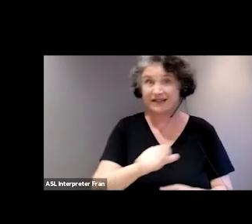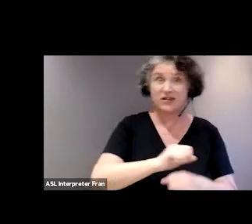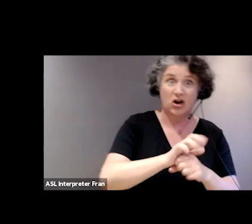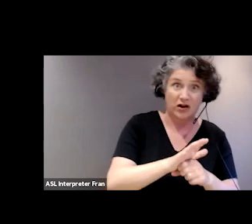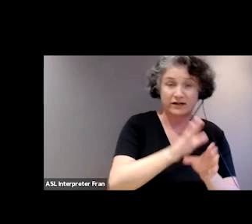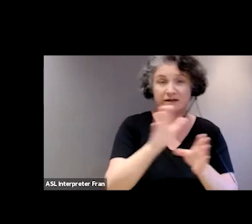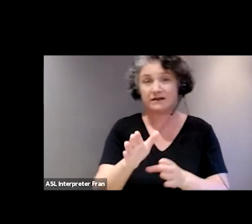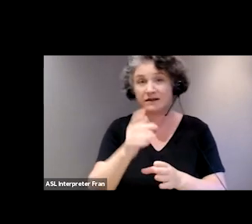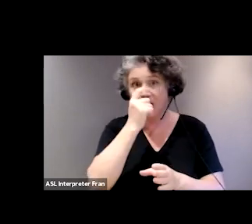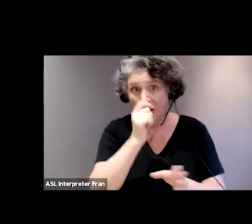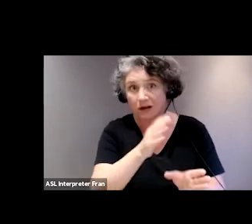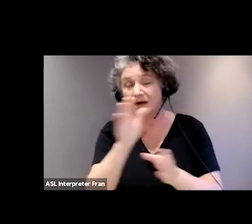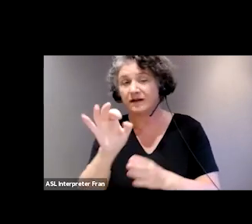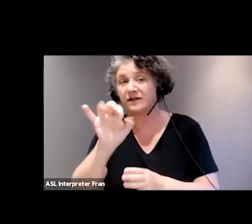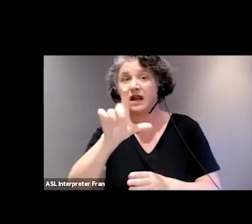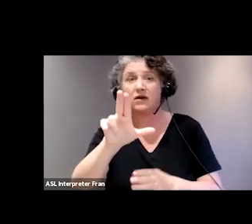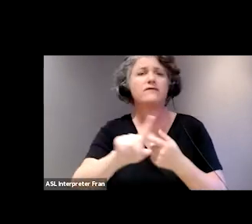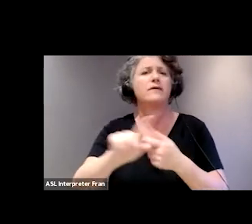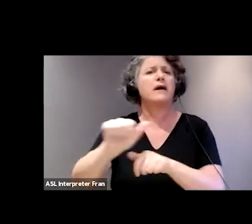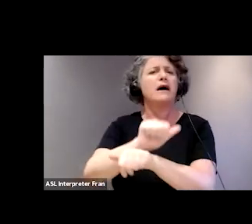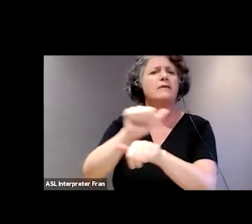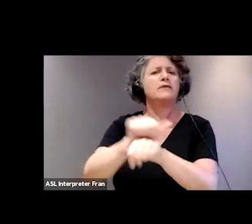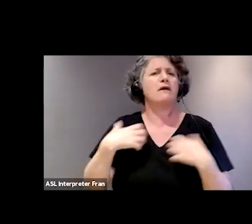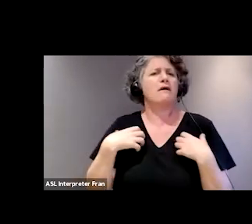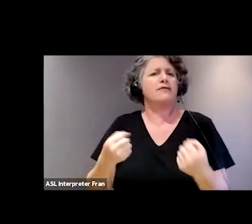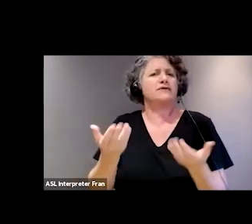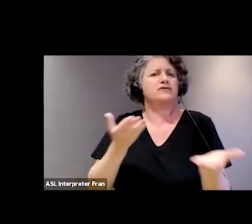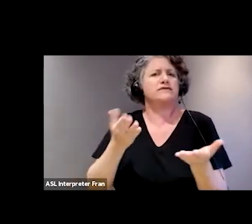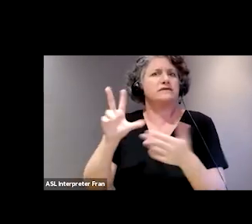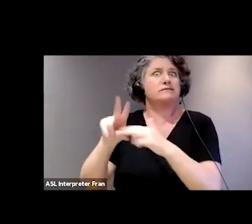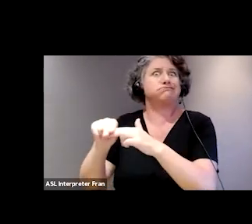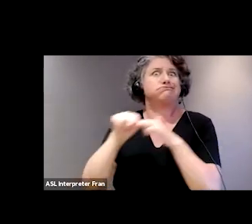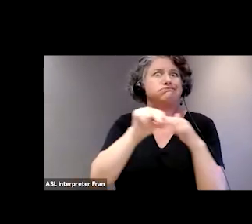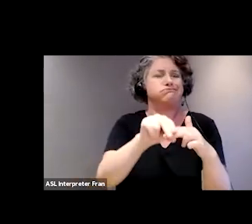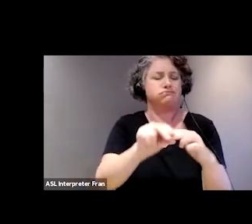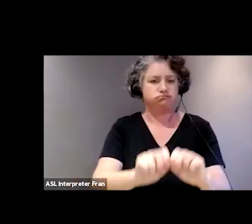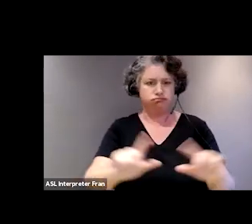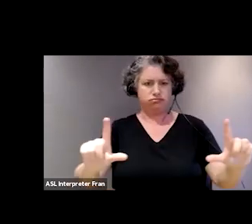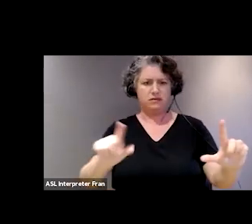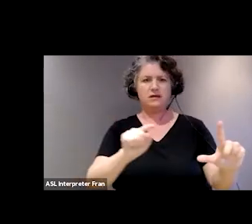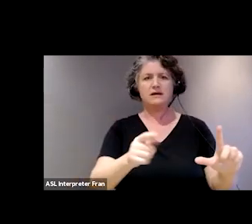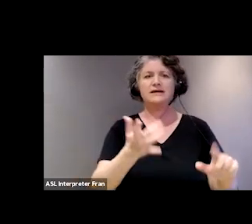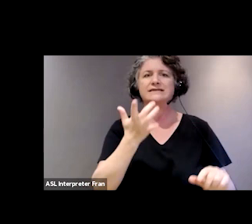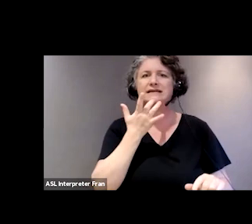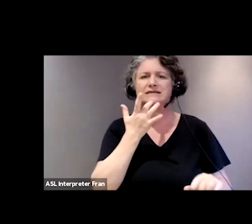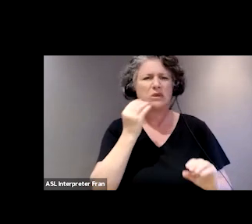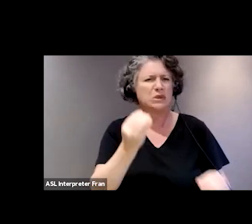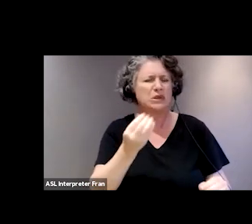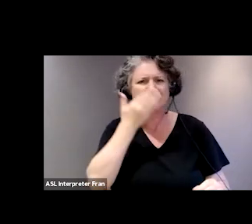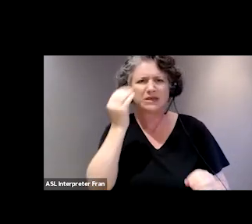that symptom is listed on the chart you should come and whether that is a symptom that is only coronavirus specific or whether that can occur with